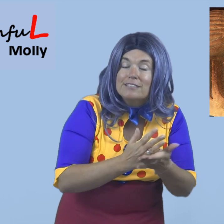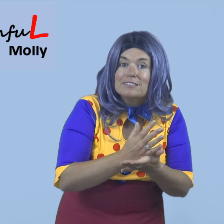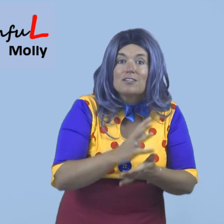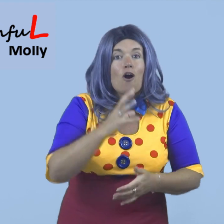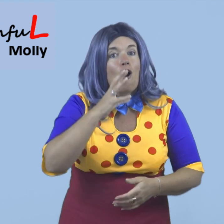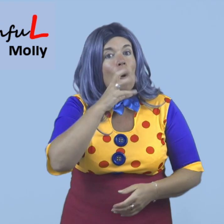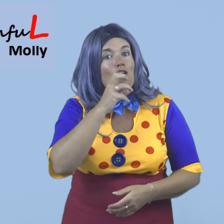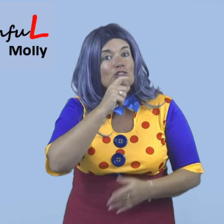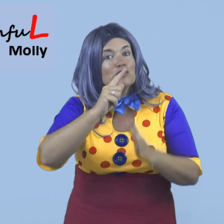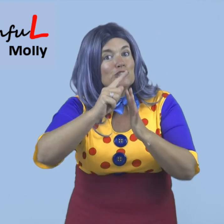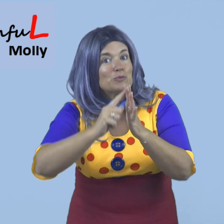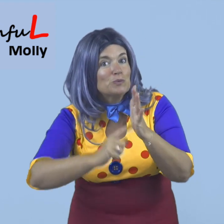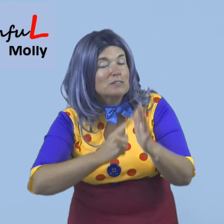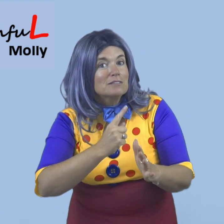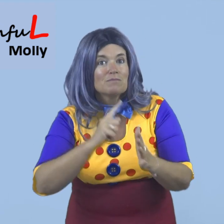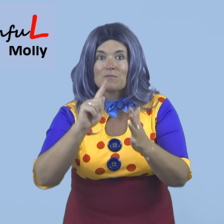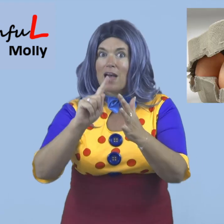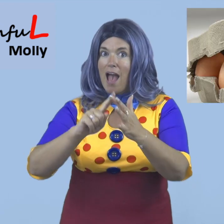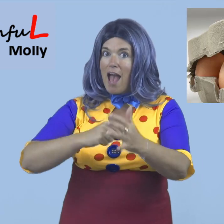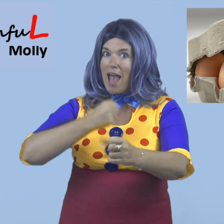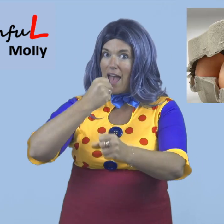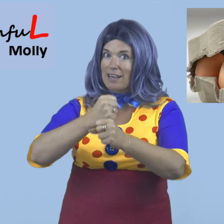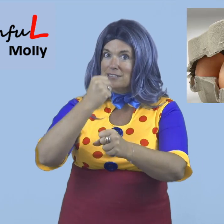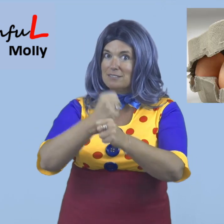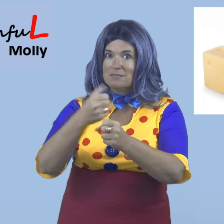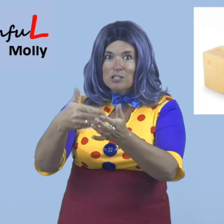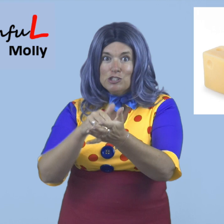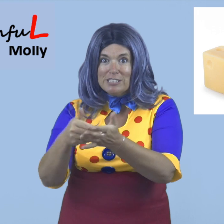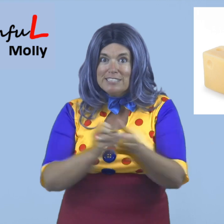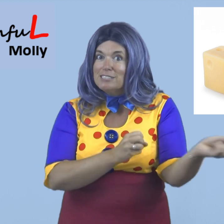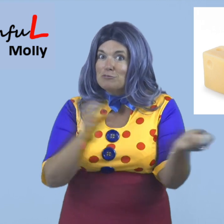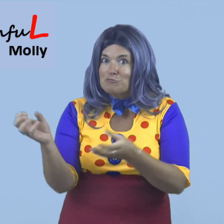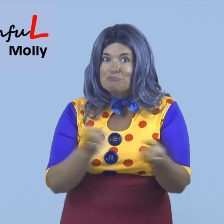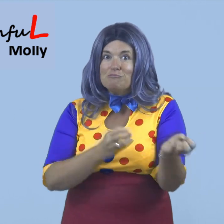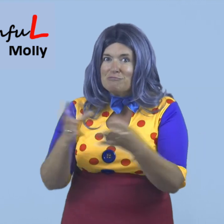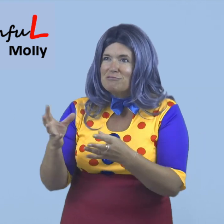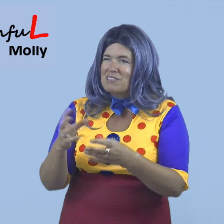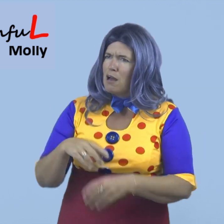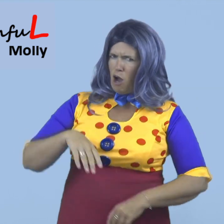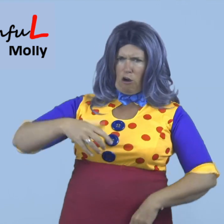orange juice, eggs and cheese onto the back of the float.